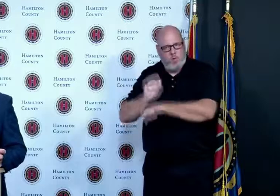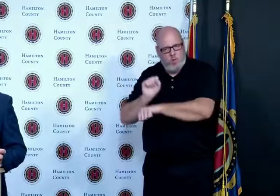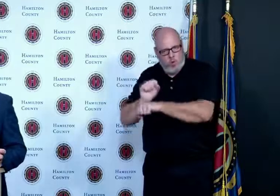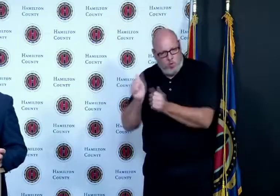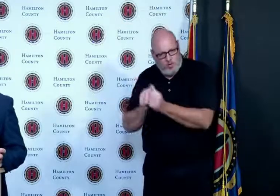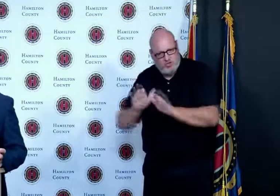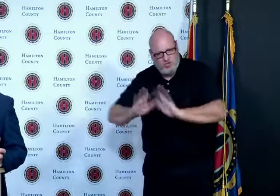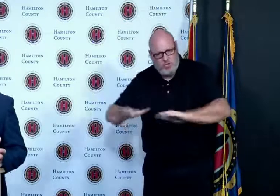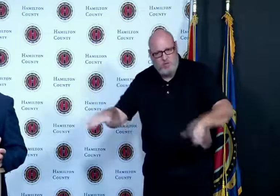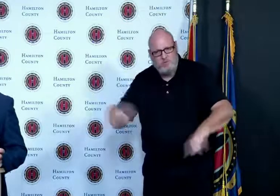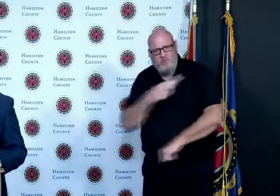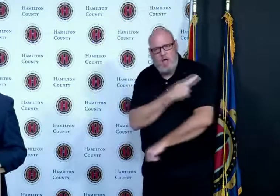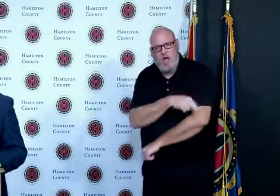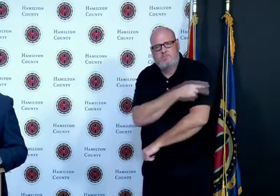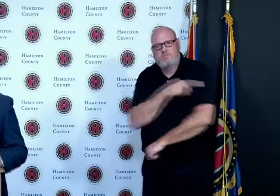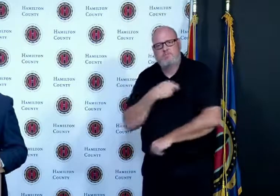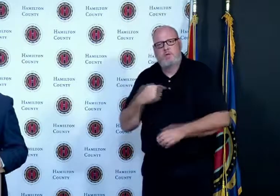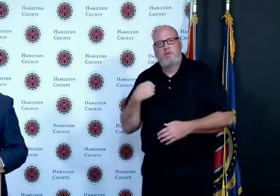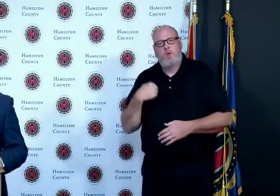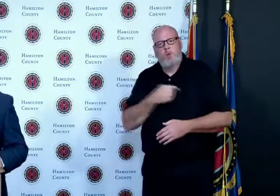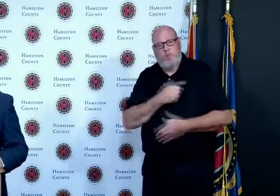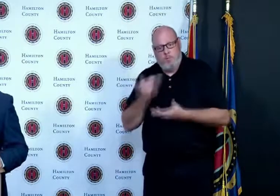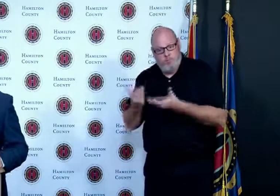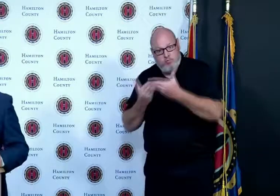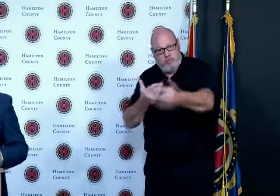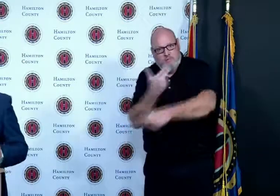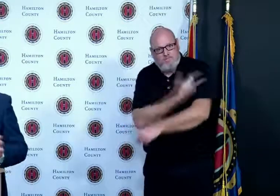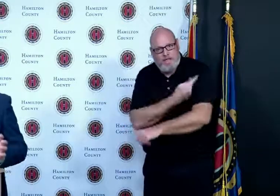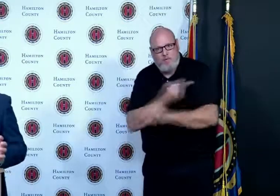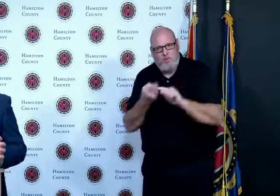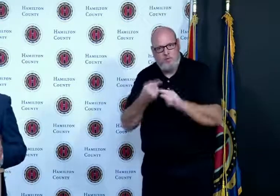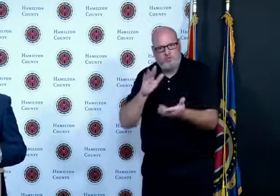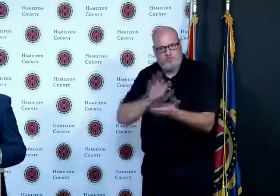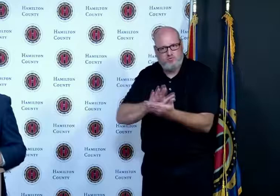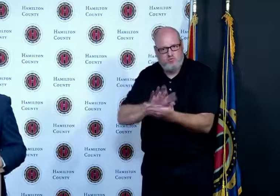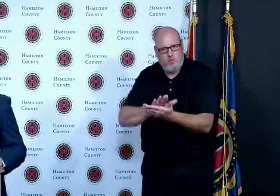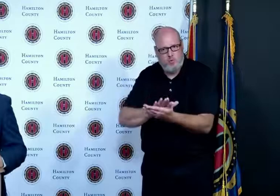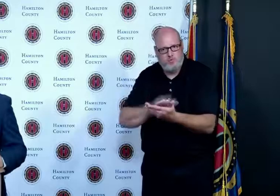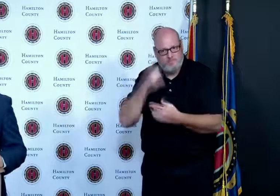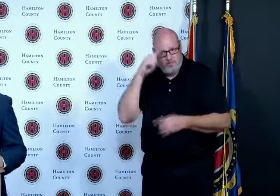think we have 12 over the next several weeks and I know children's is working with many other schools